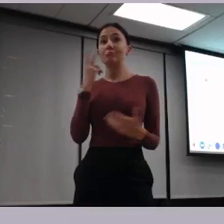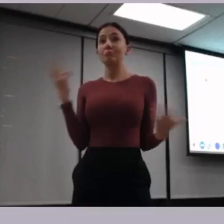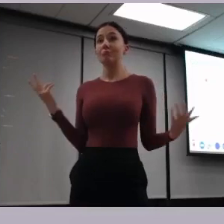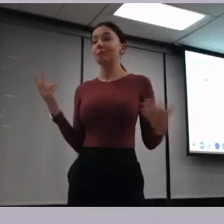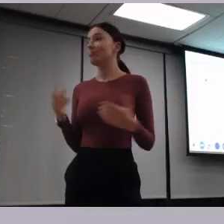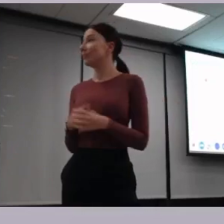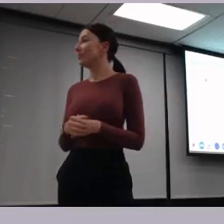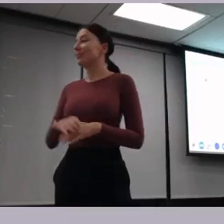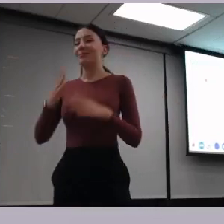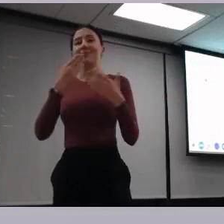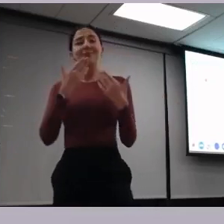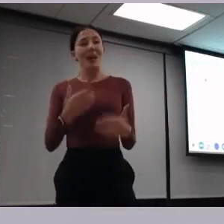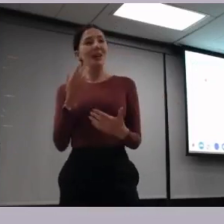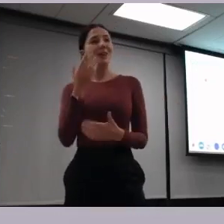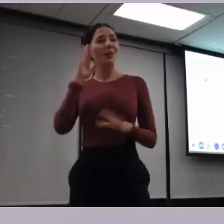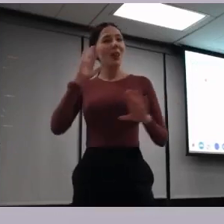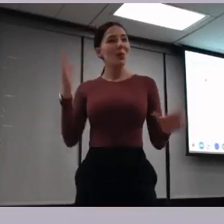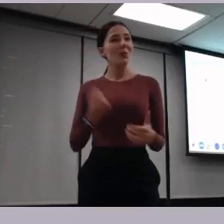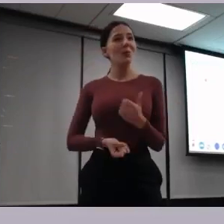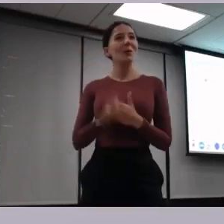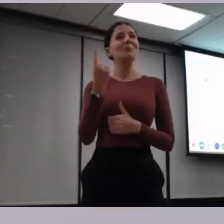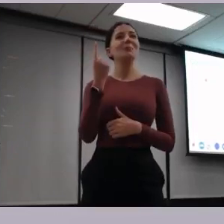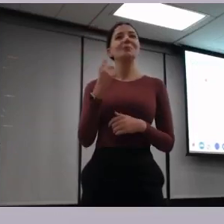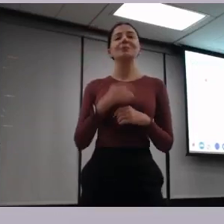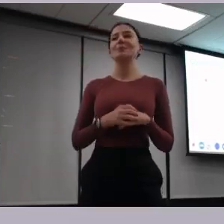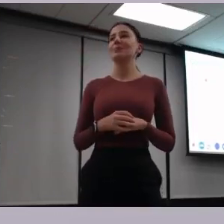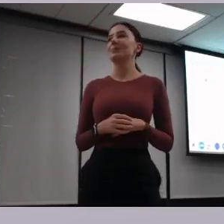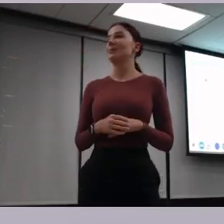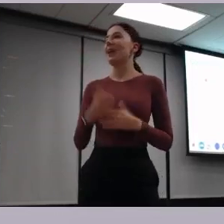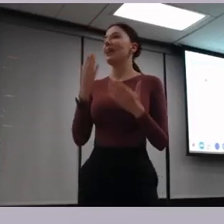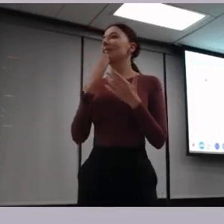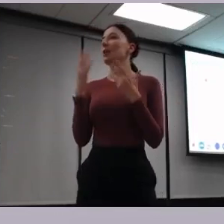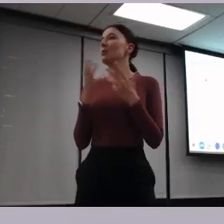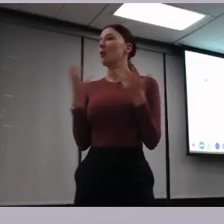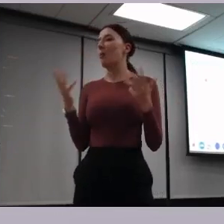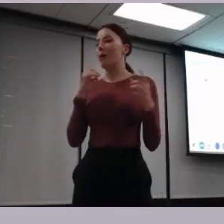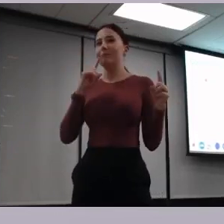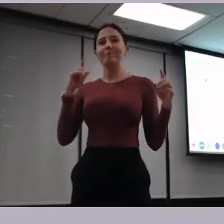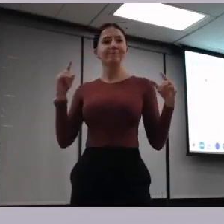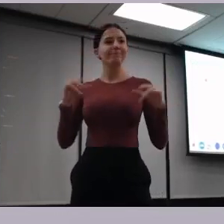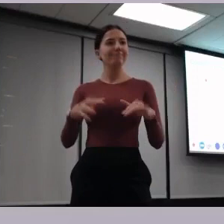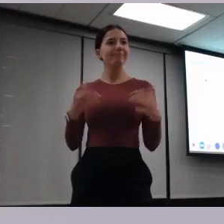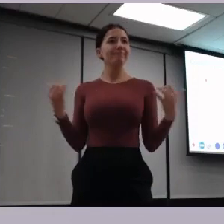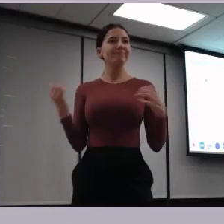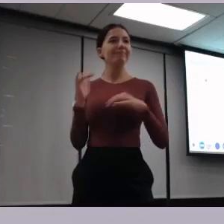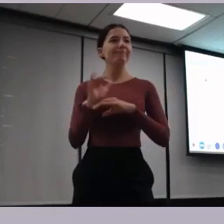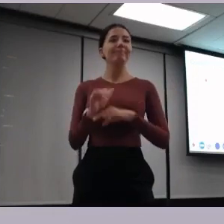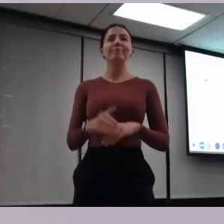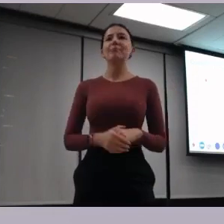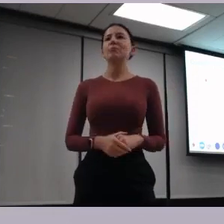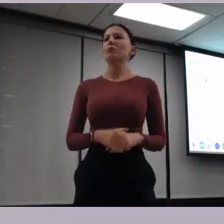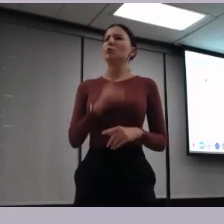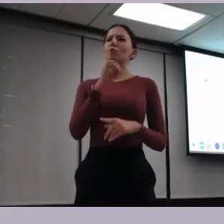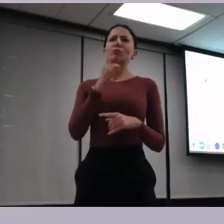Hello, everyone. Thank you so much for being here. We truly cannot do this without you.